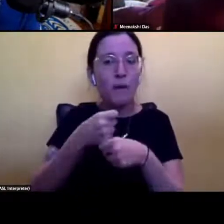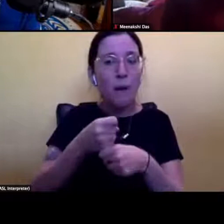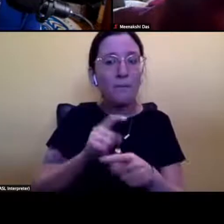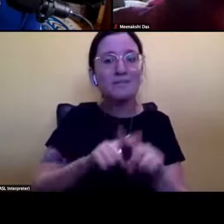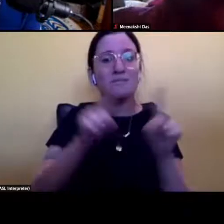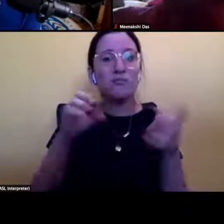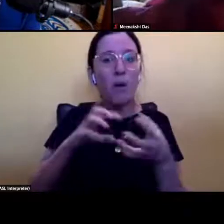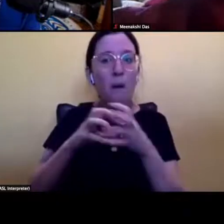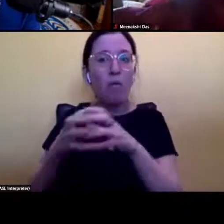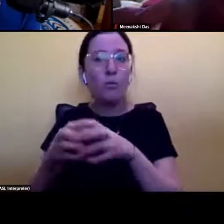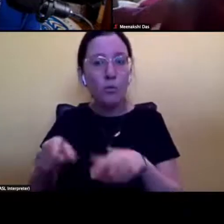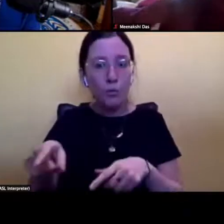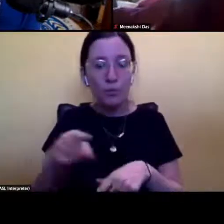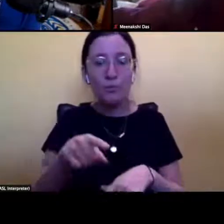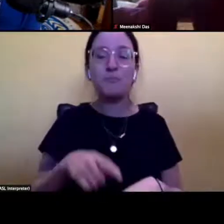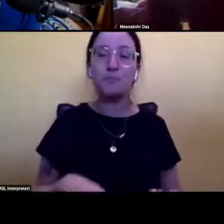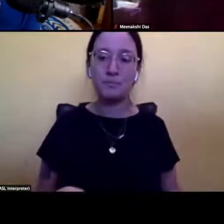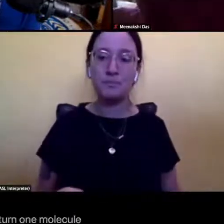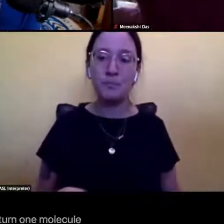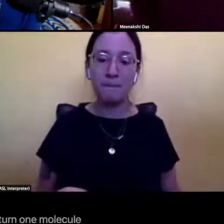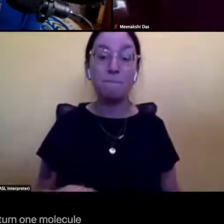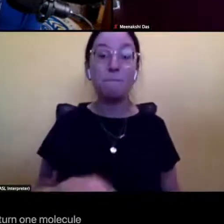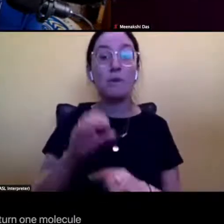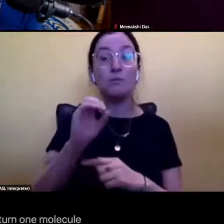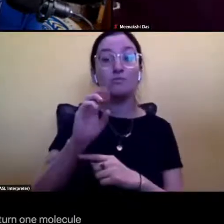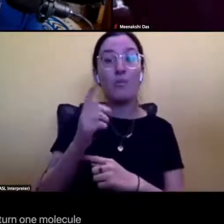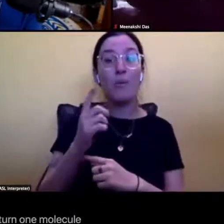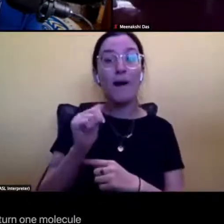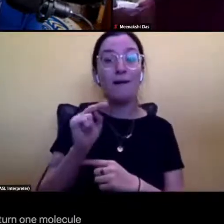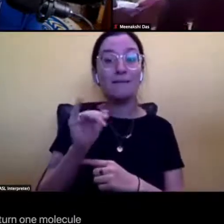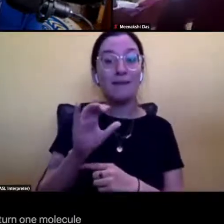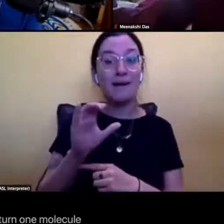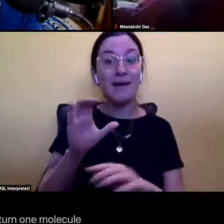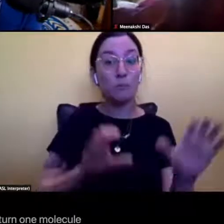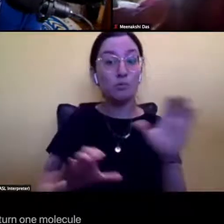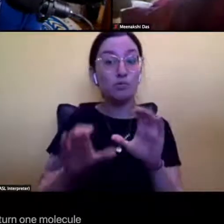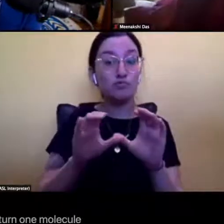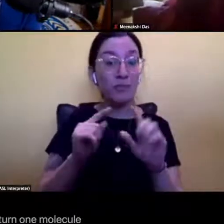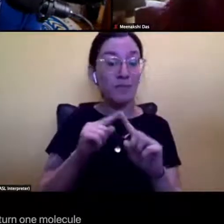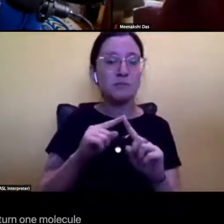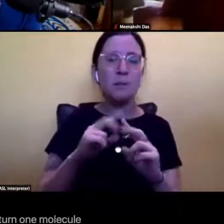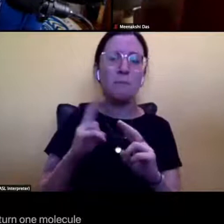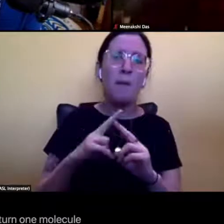And organic chemistry is one of the most visual sciences out there and people ask me all the time,